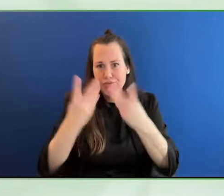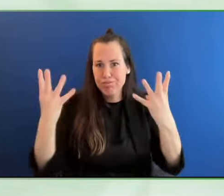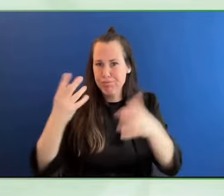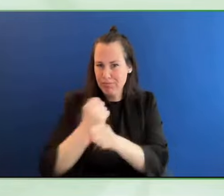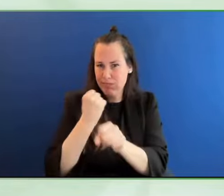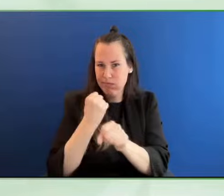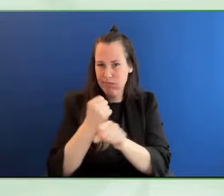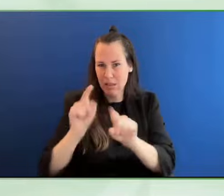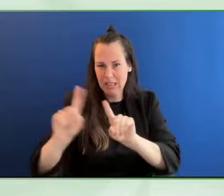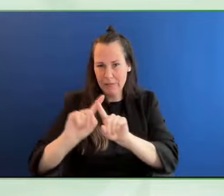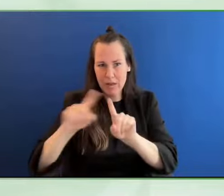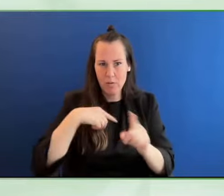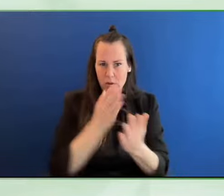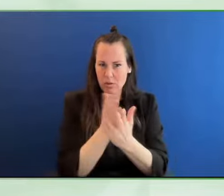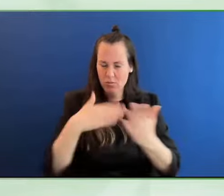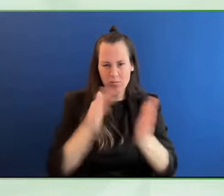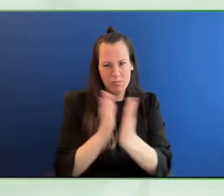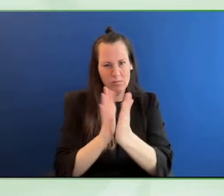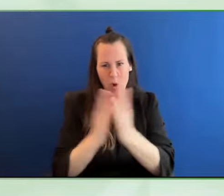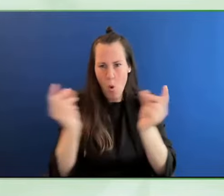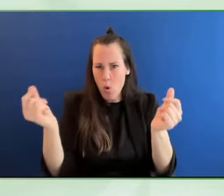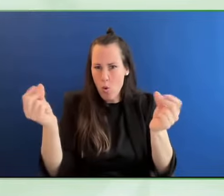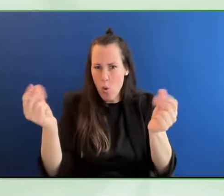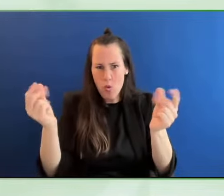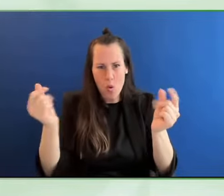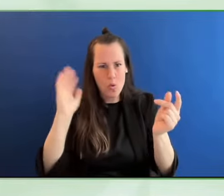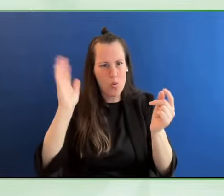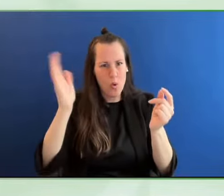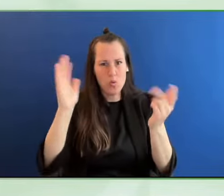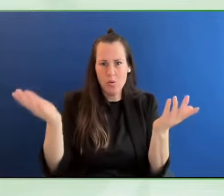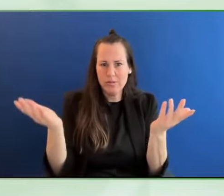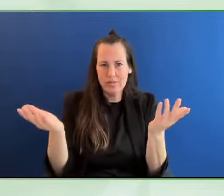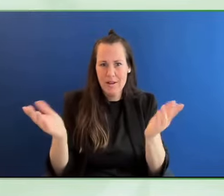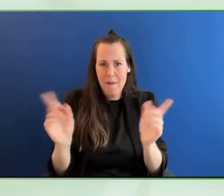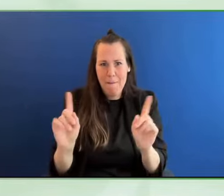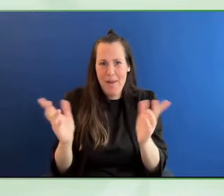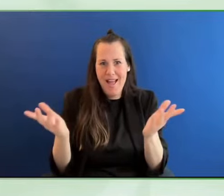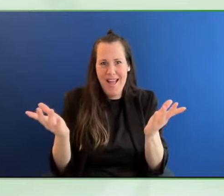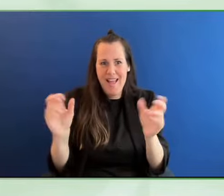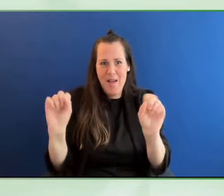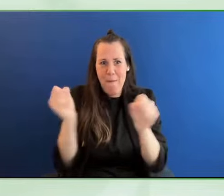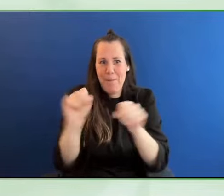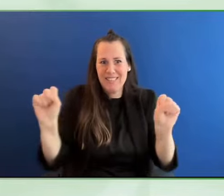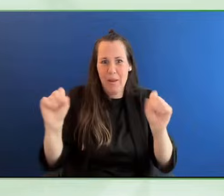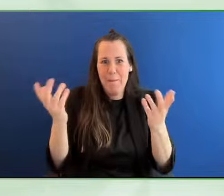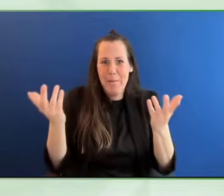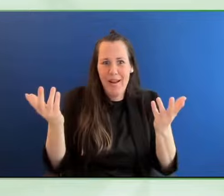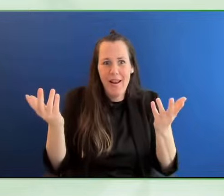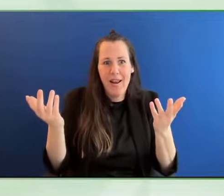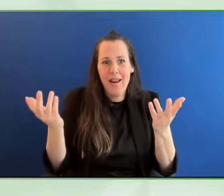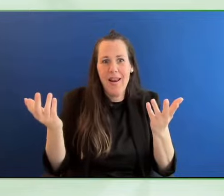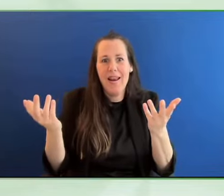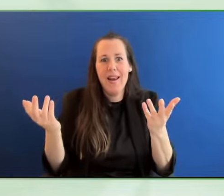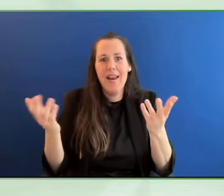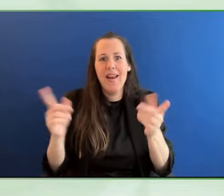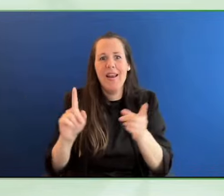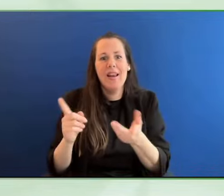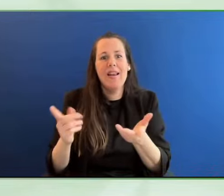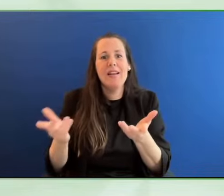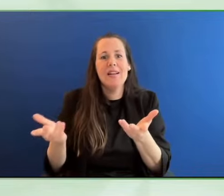with cognitive disorders or disabilities, we have a various number of disabilities out